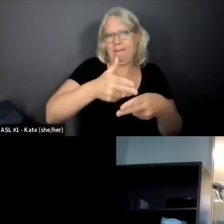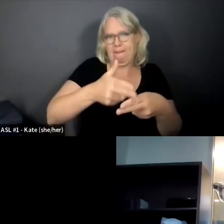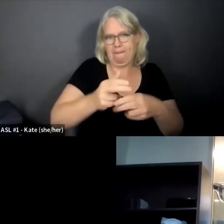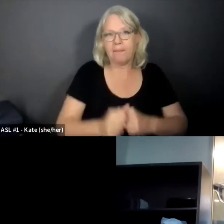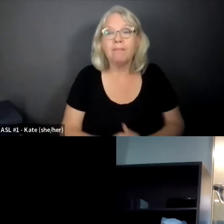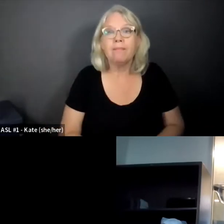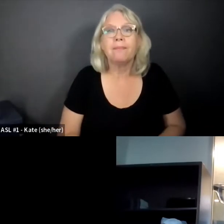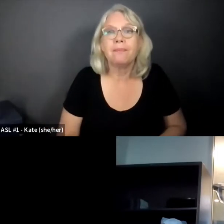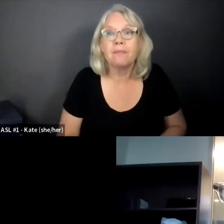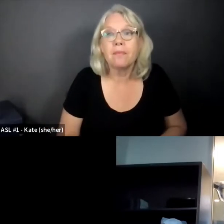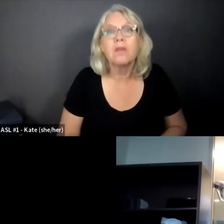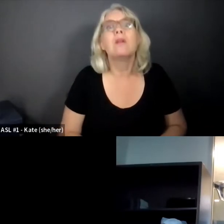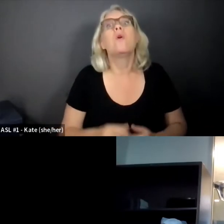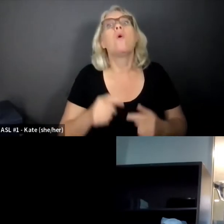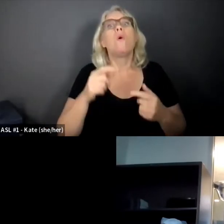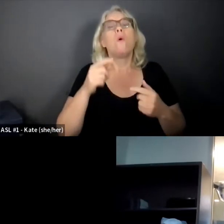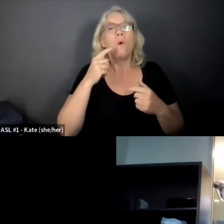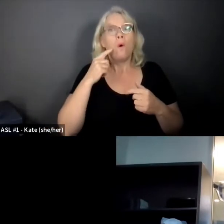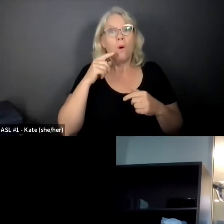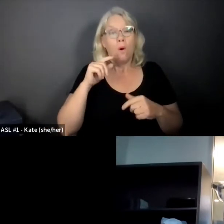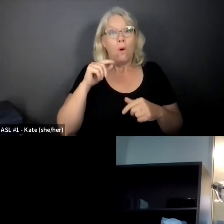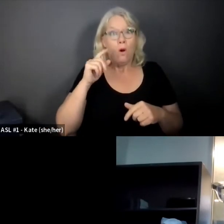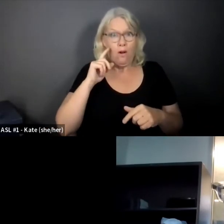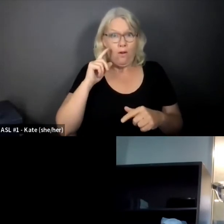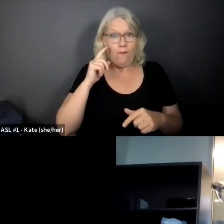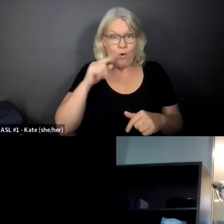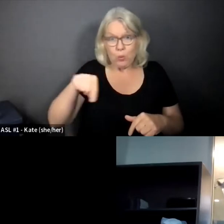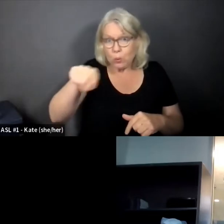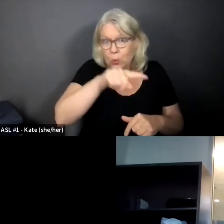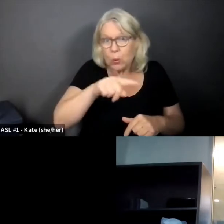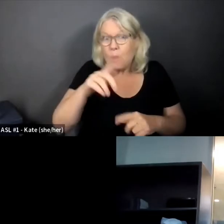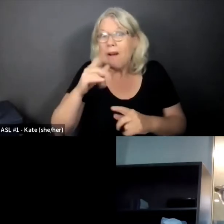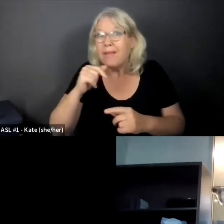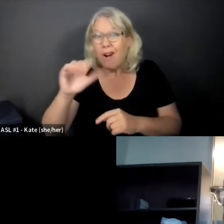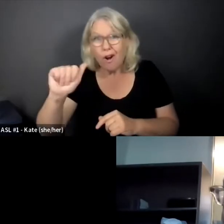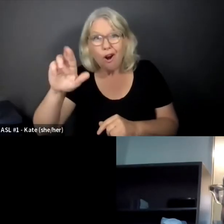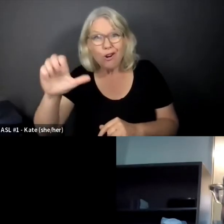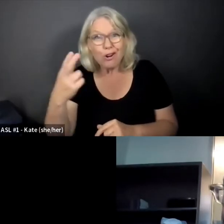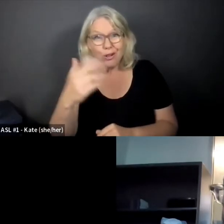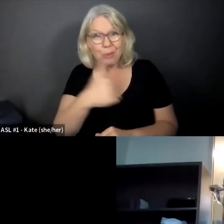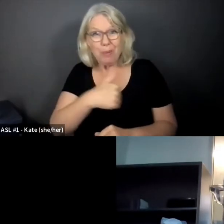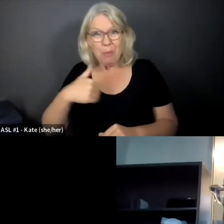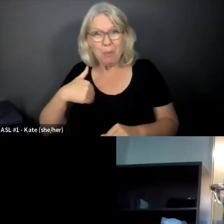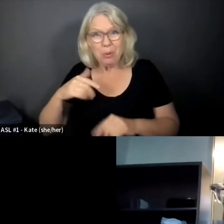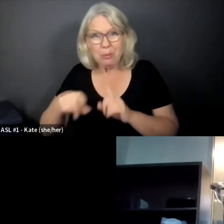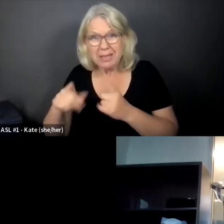OF THE MEETING SO THAT OUR STAFF CAN ENTER YOUR FULL NAME IN ZOOM.